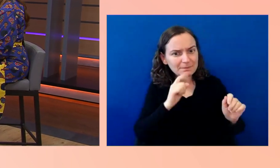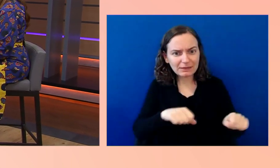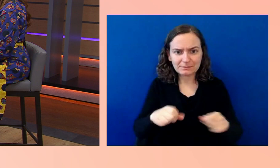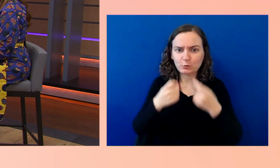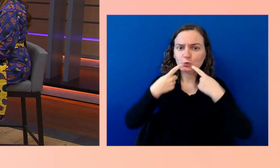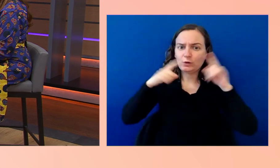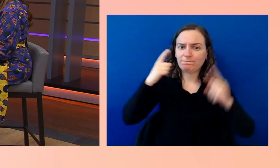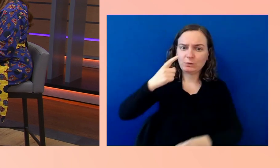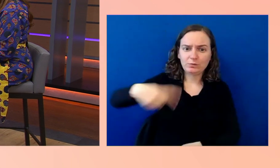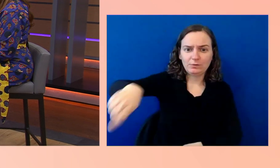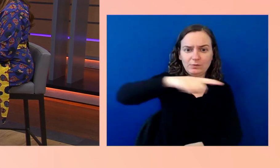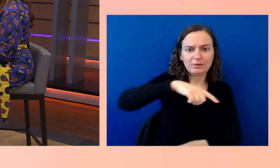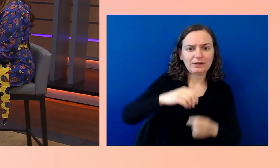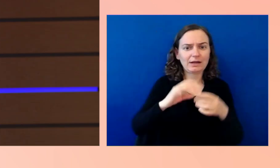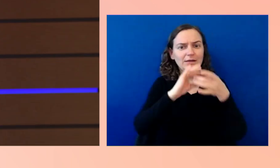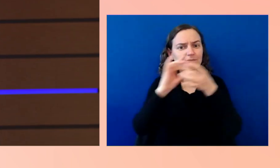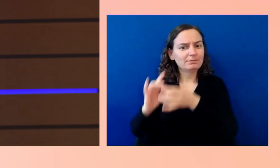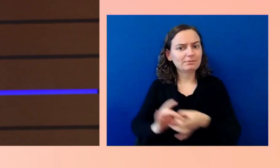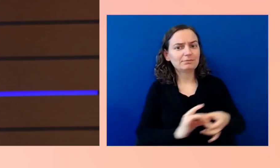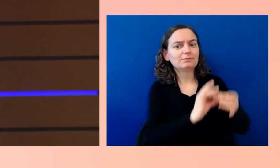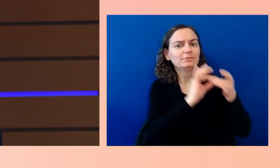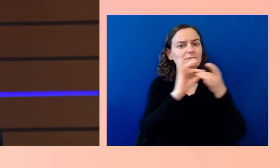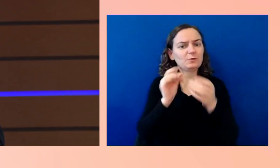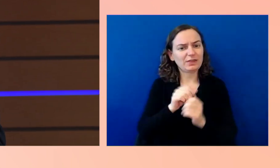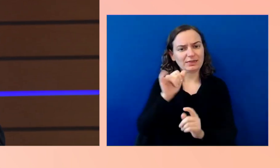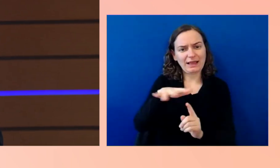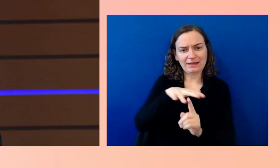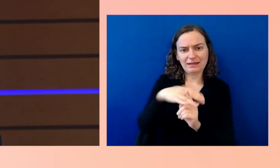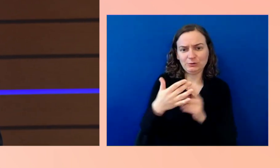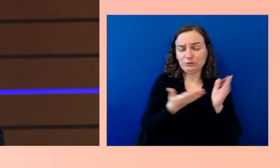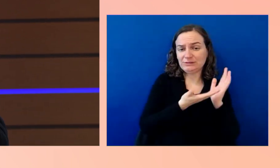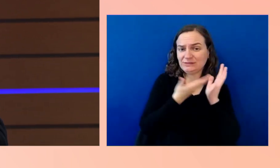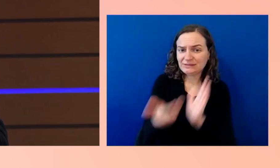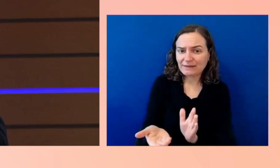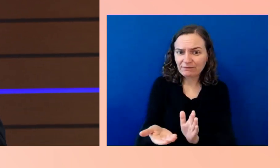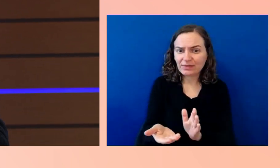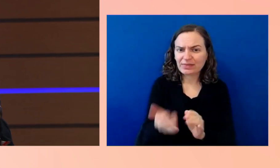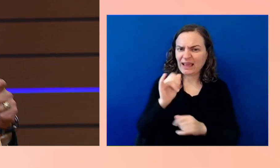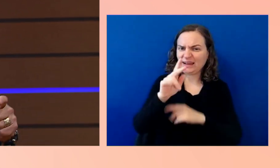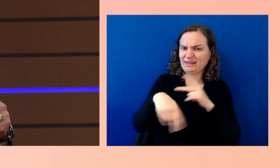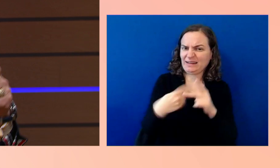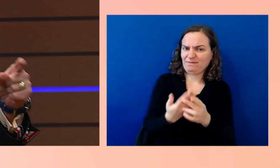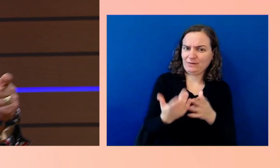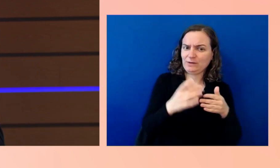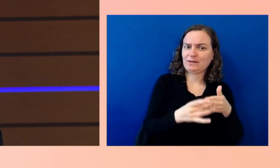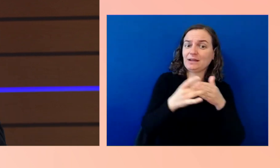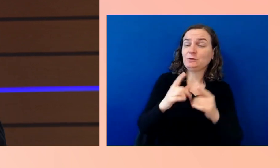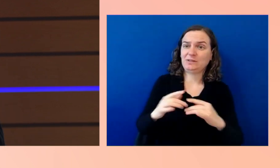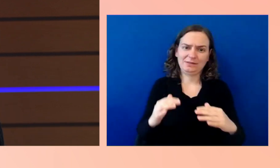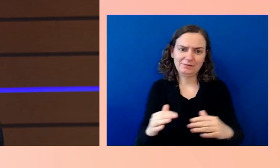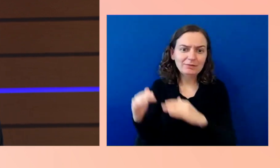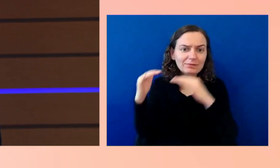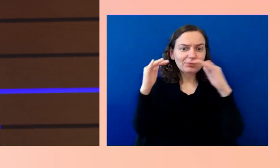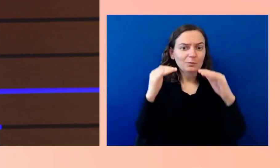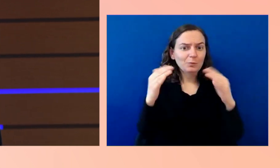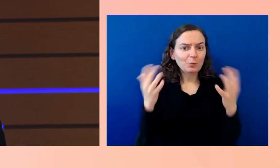that you're delivering and that thing. Which led us to the next level, how do we deal with are closed captions and that digital world and how do we change